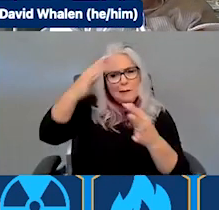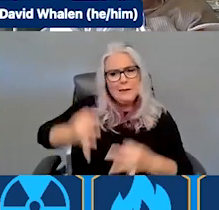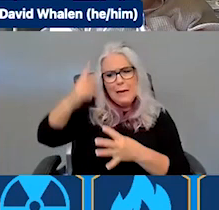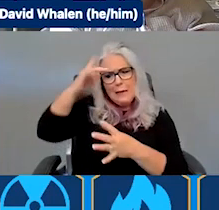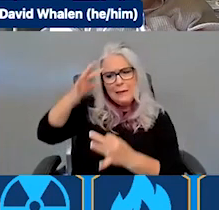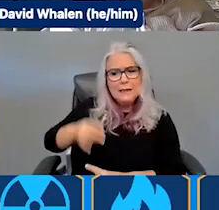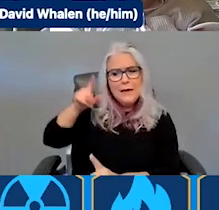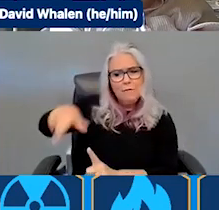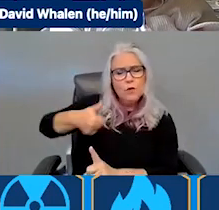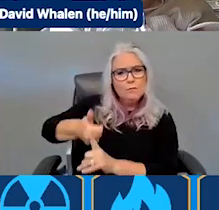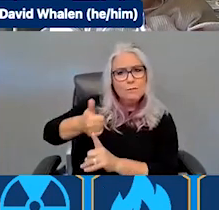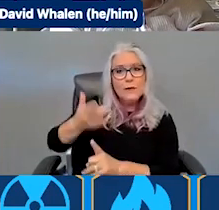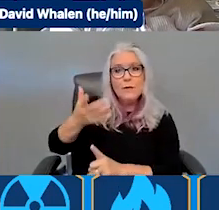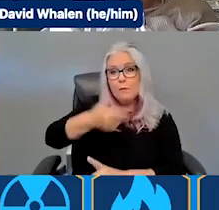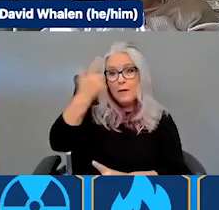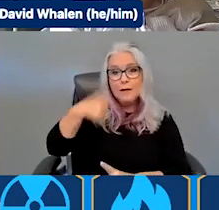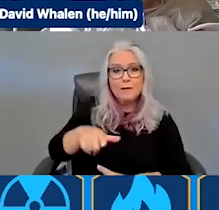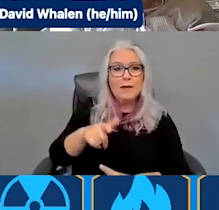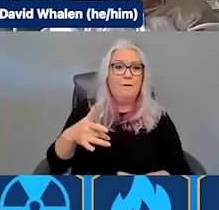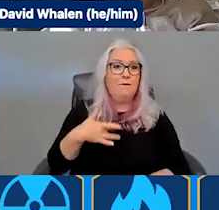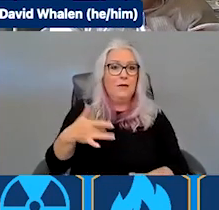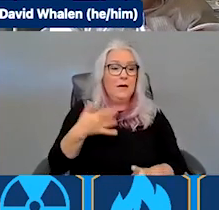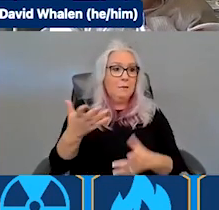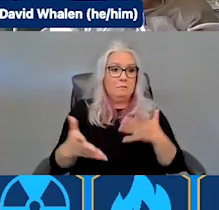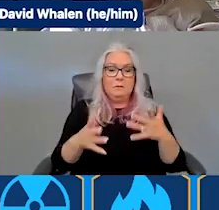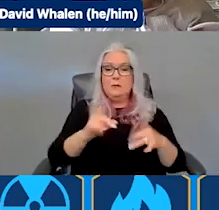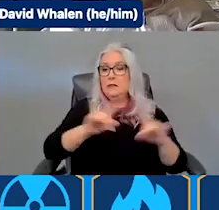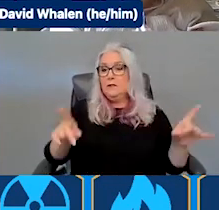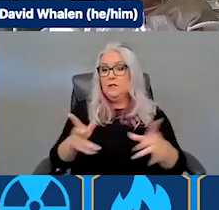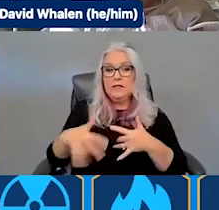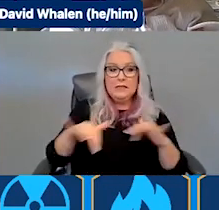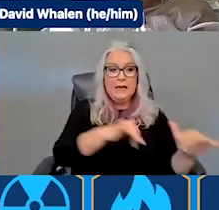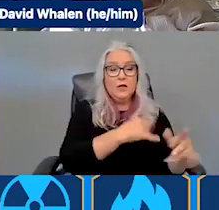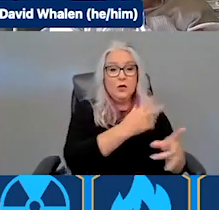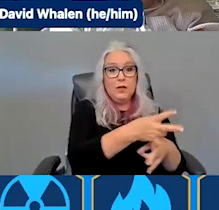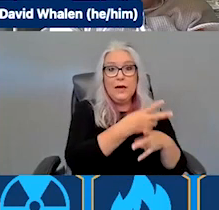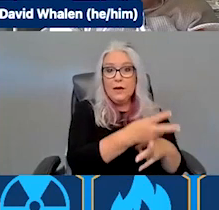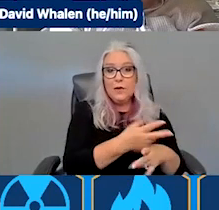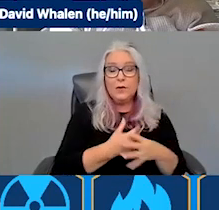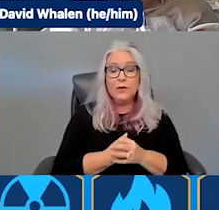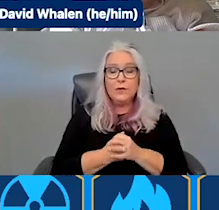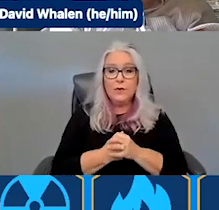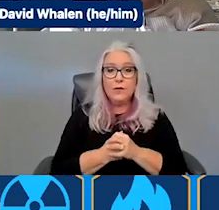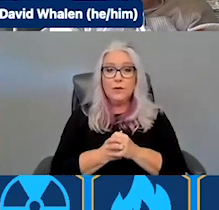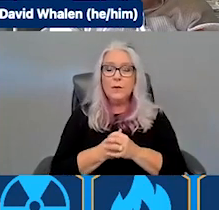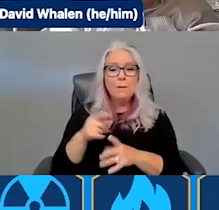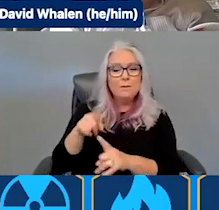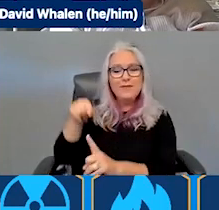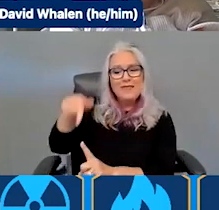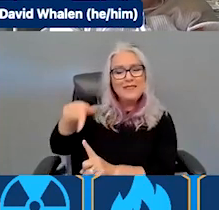in contingency standards of care or maybe in crisis standards of care but not following the formal process. So this is